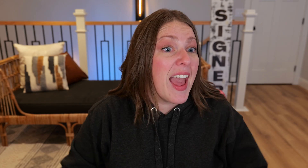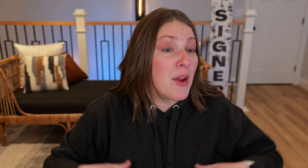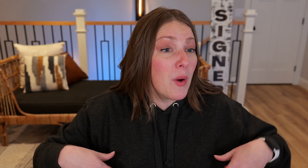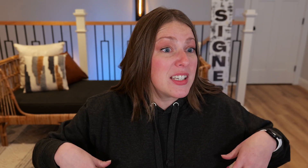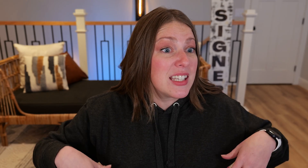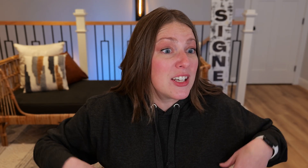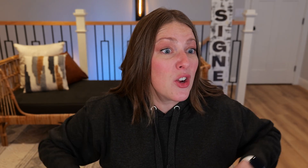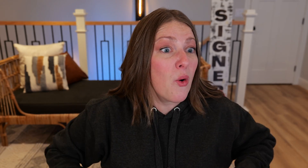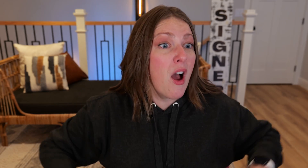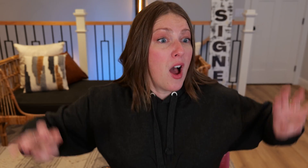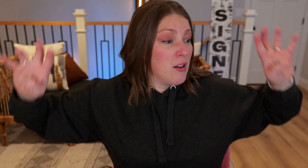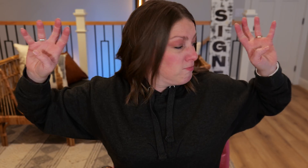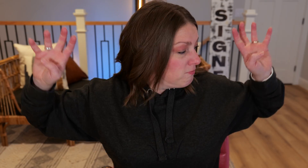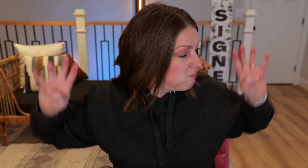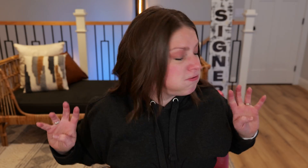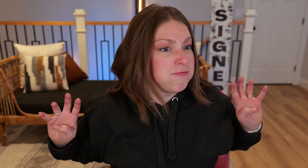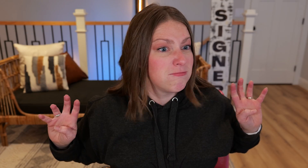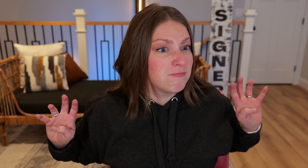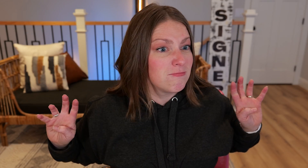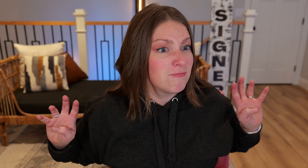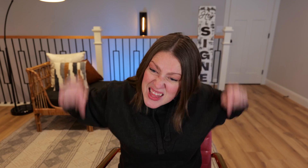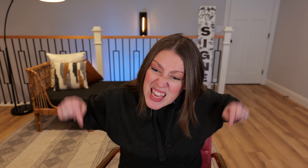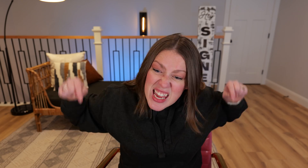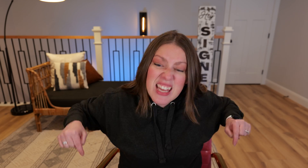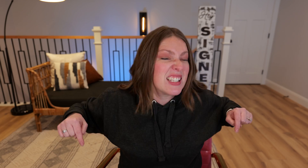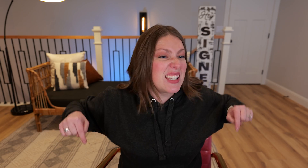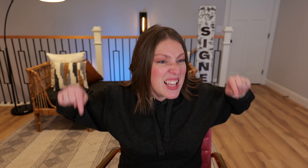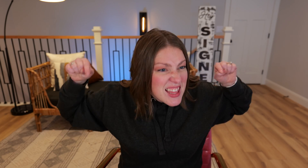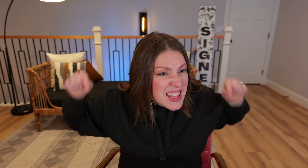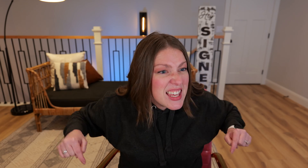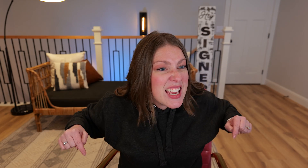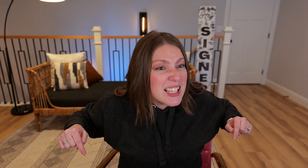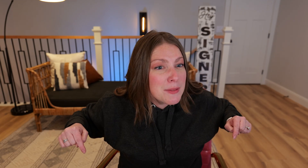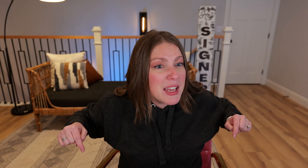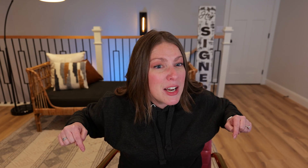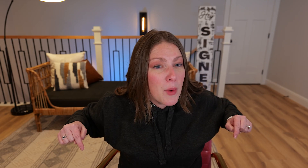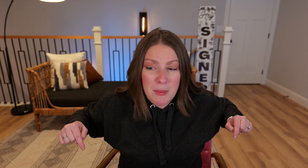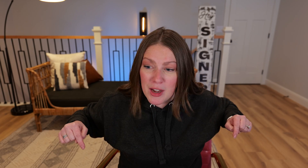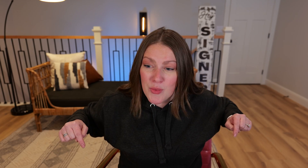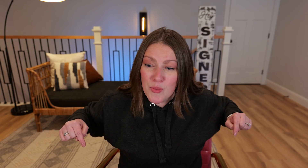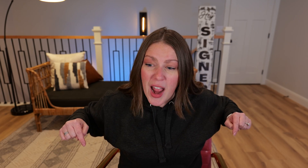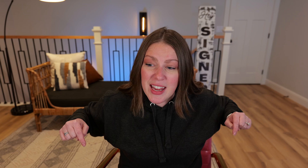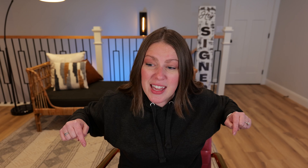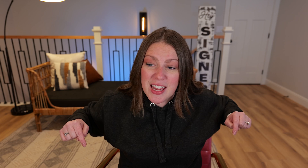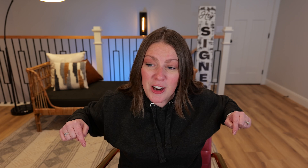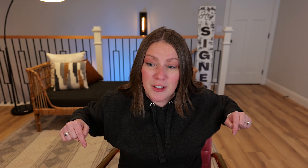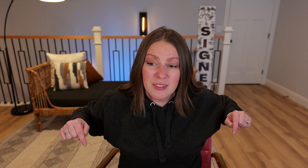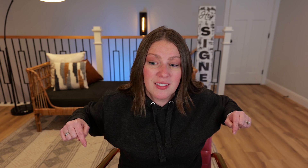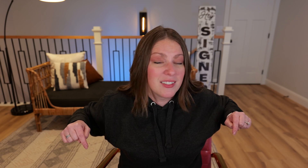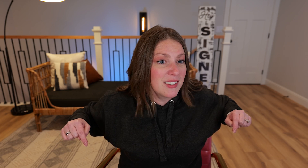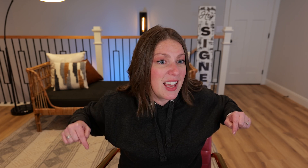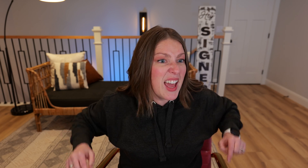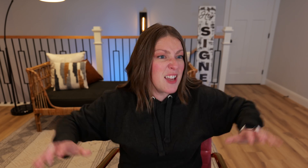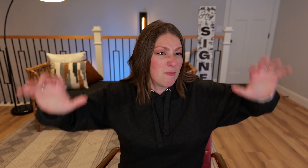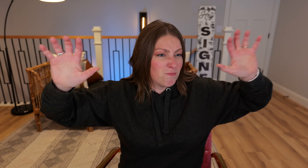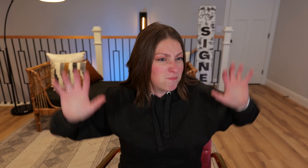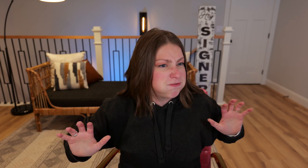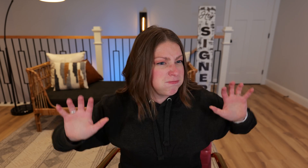And what does he do? These. These men and women right here. Okay.